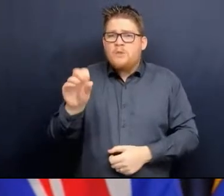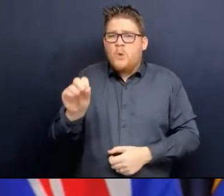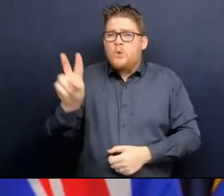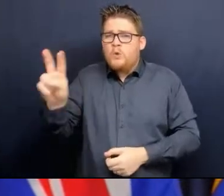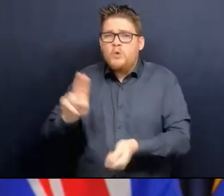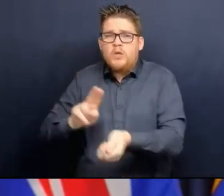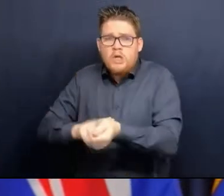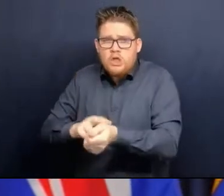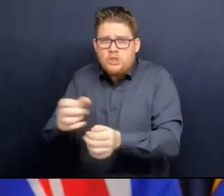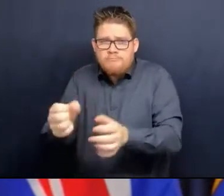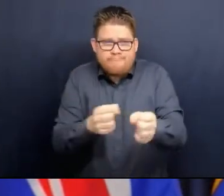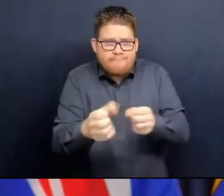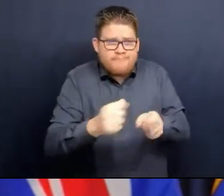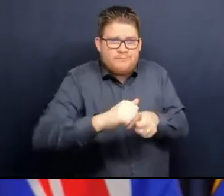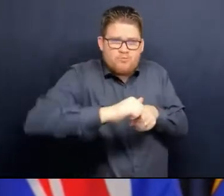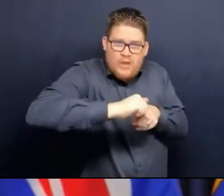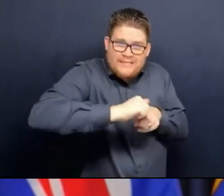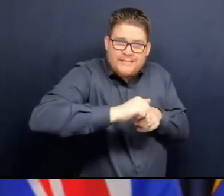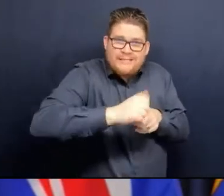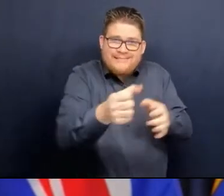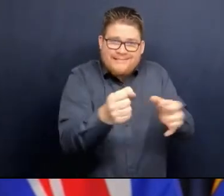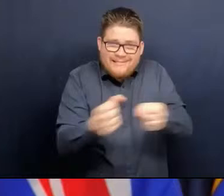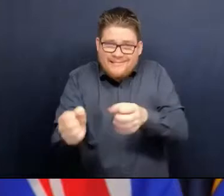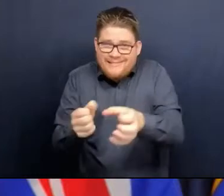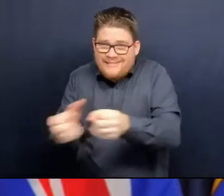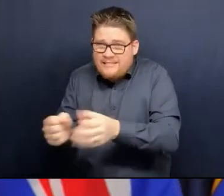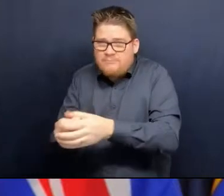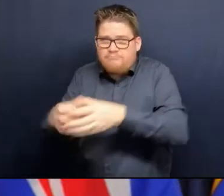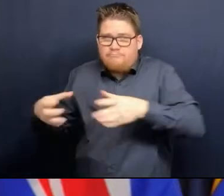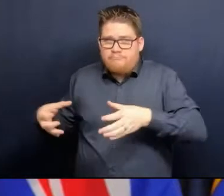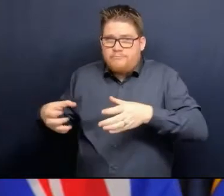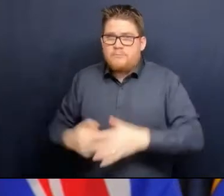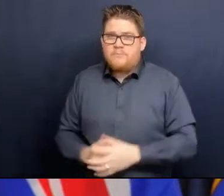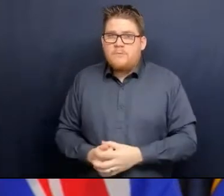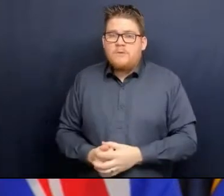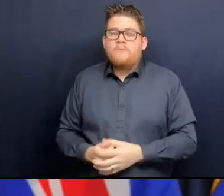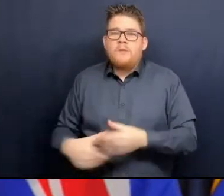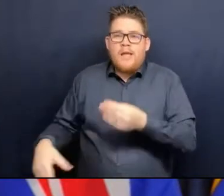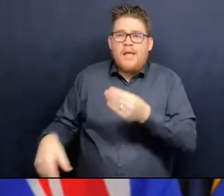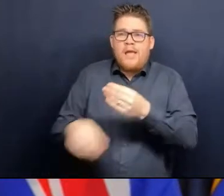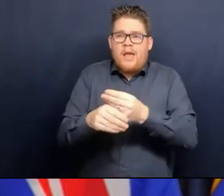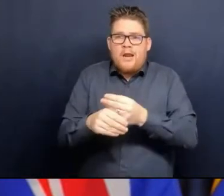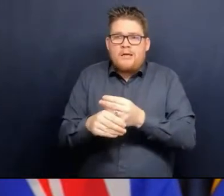positions last week why we've